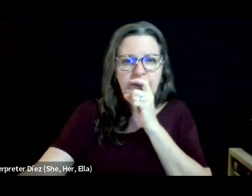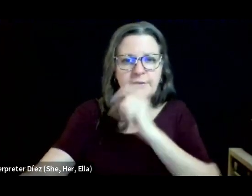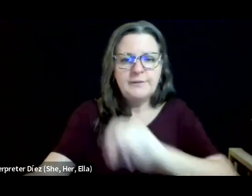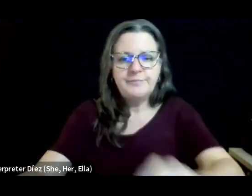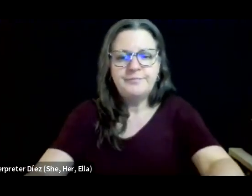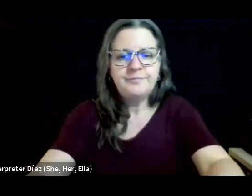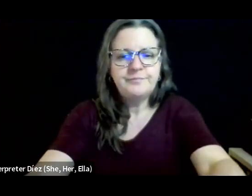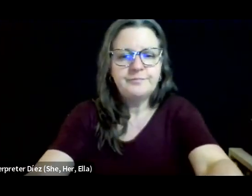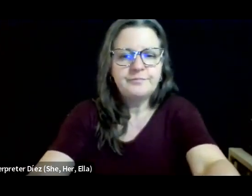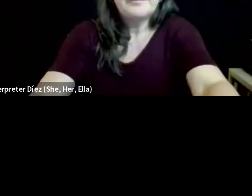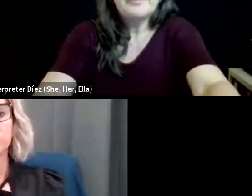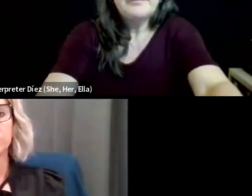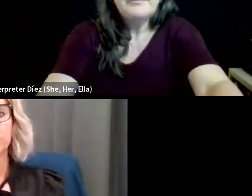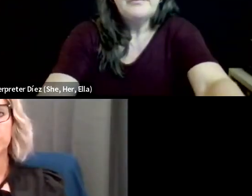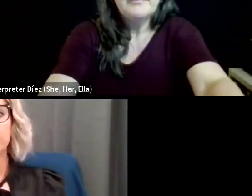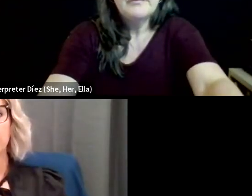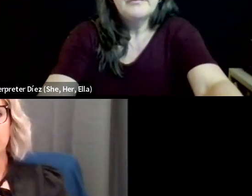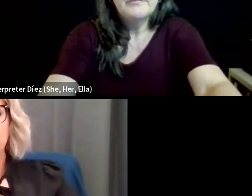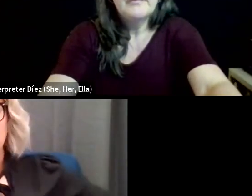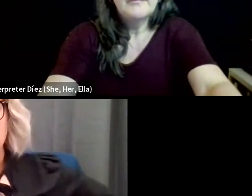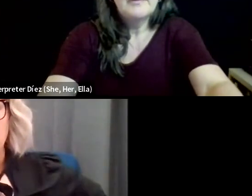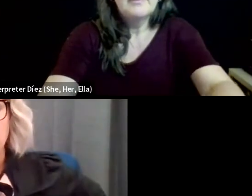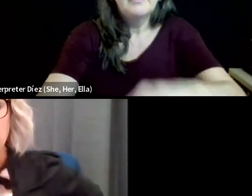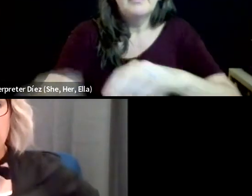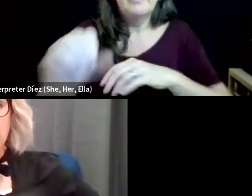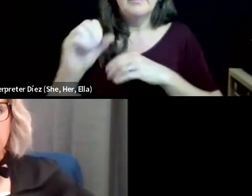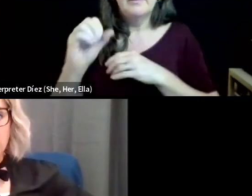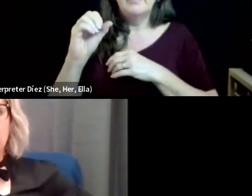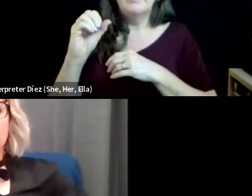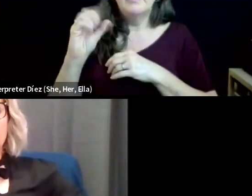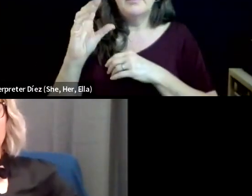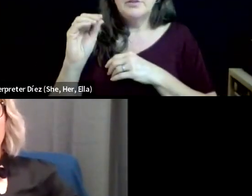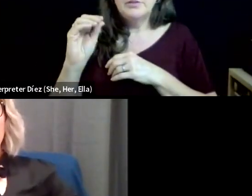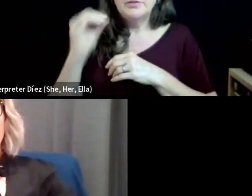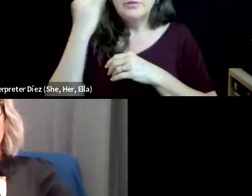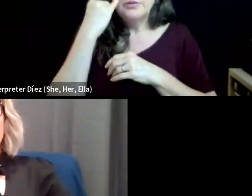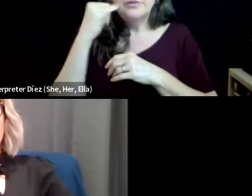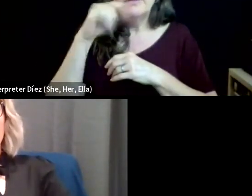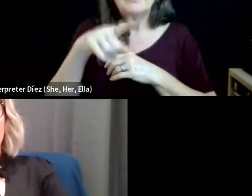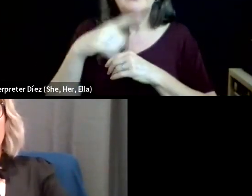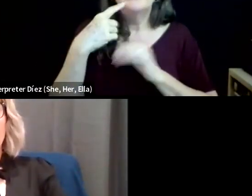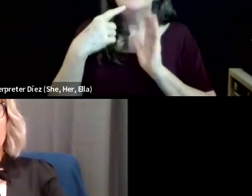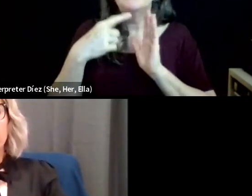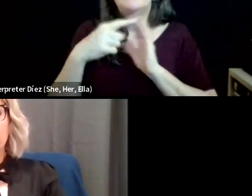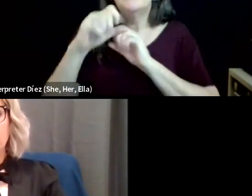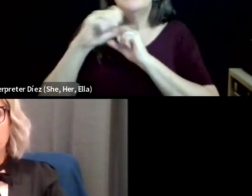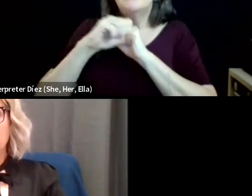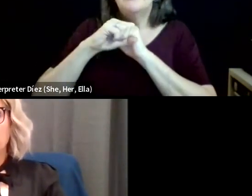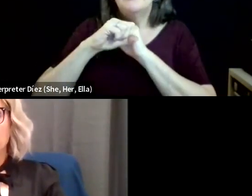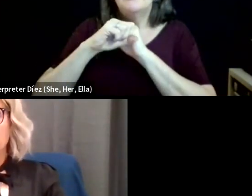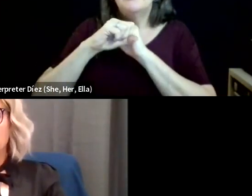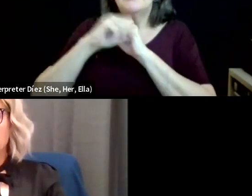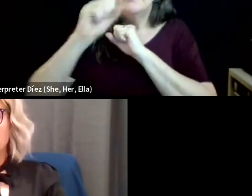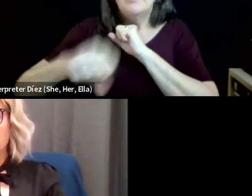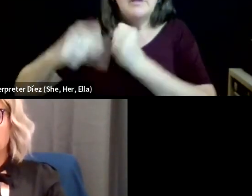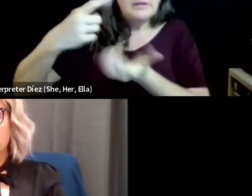Is that okay? [So if] this is an extensive discussion, then we can give you